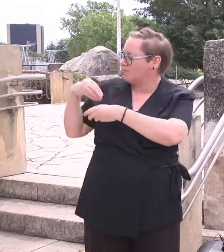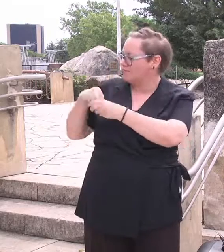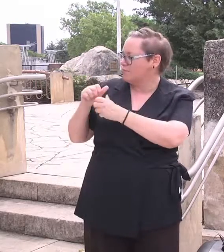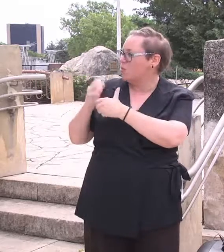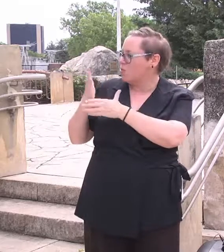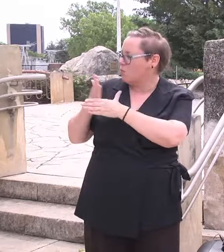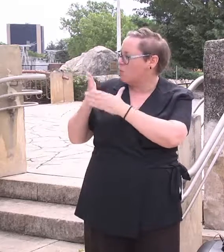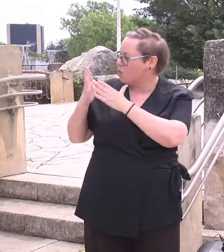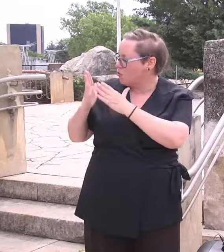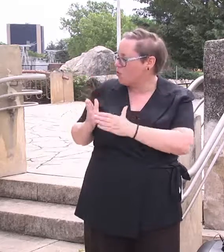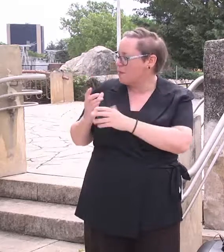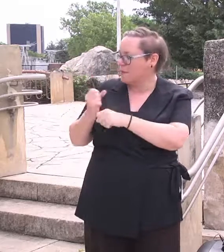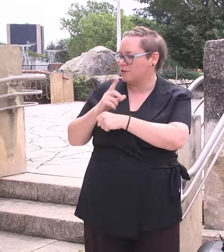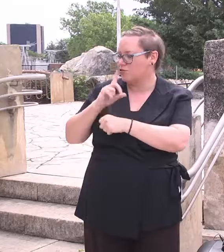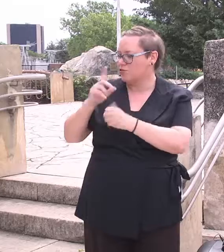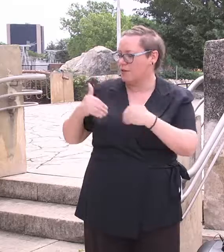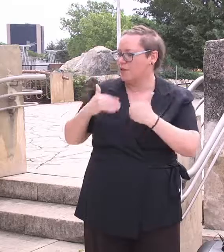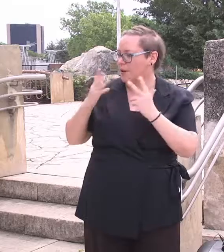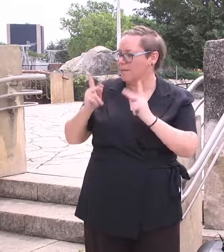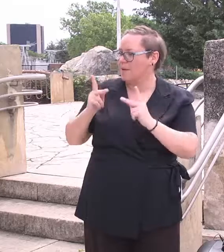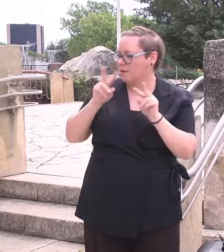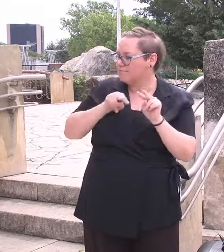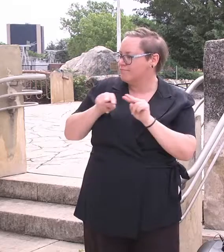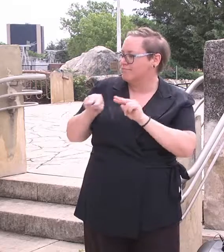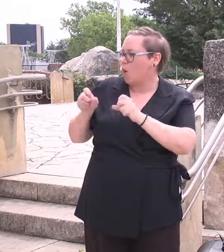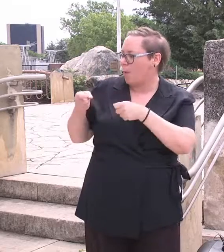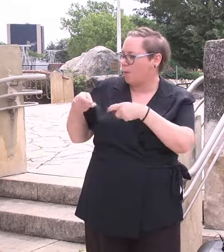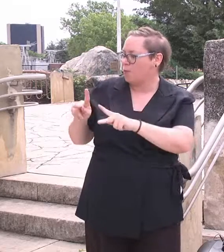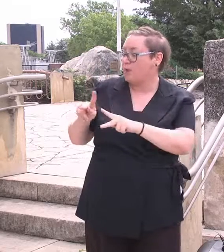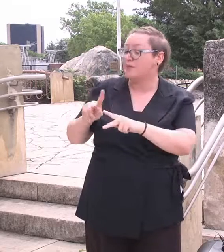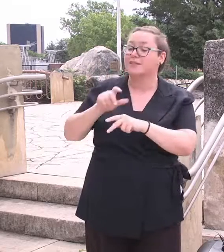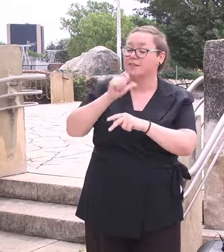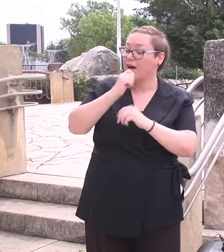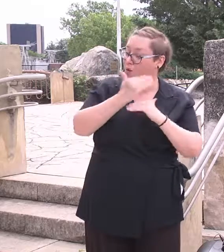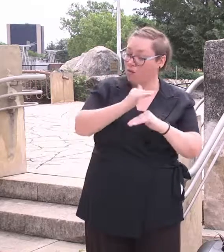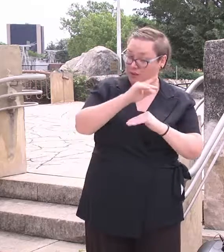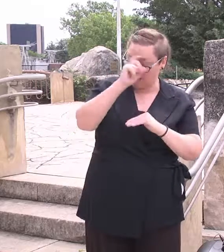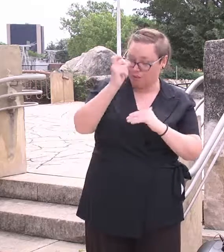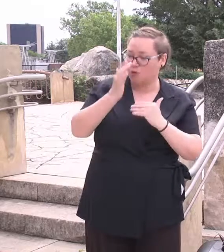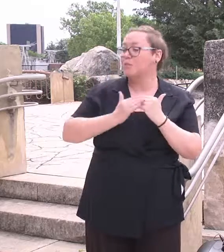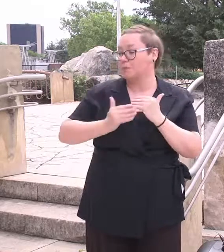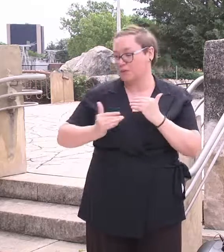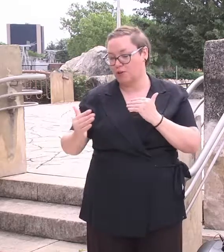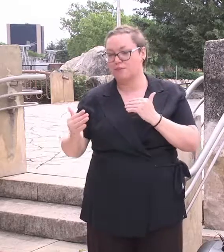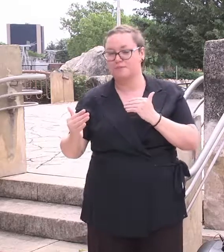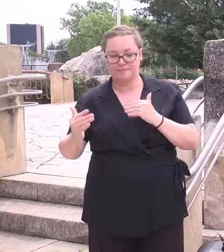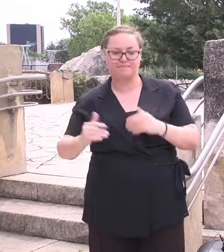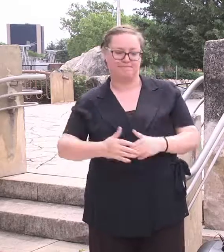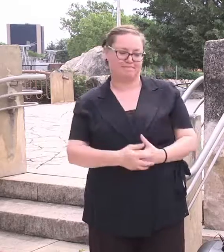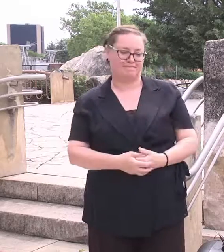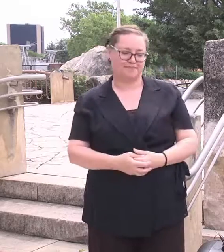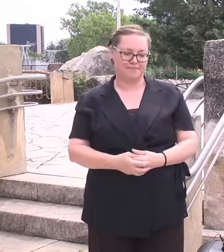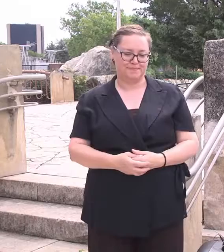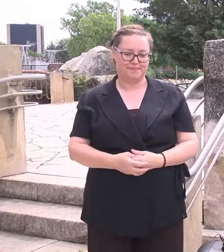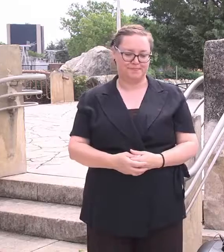our young people have those opportunities not not just during the summertime but beyond last